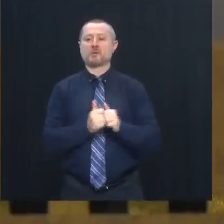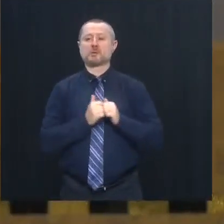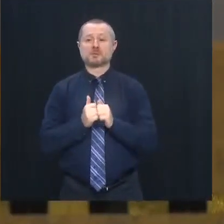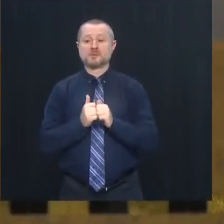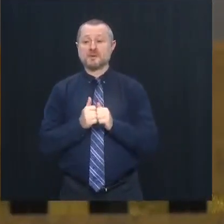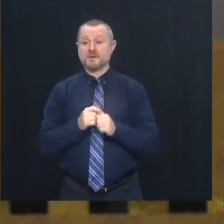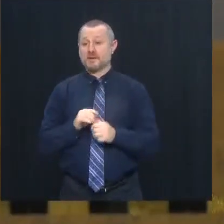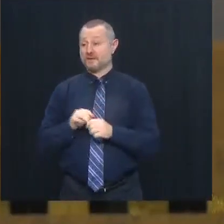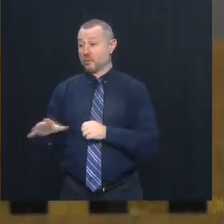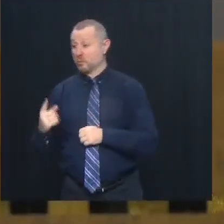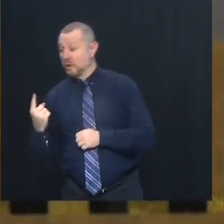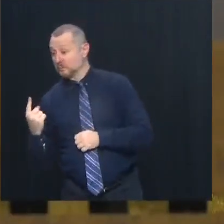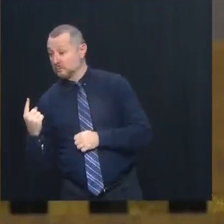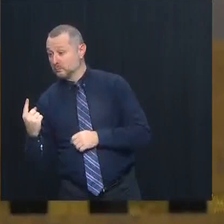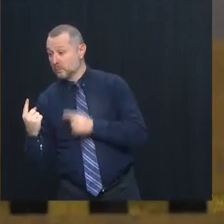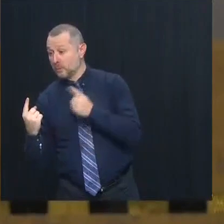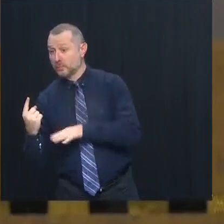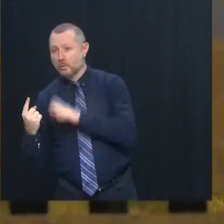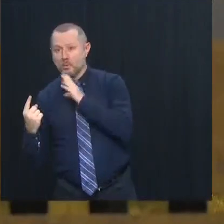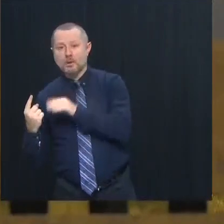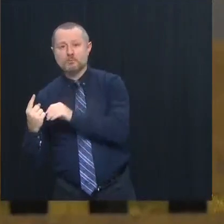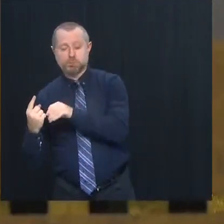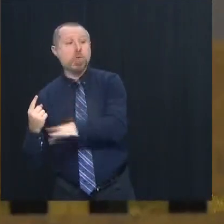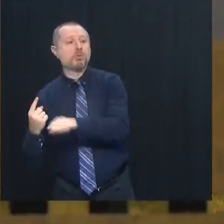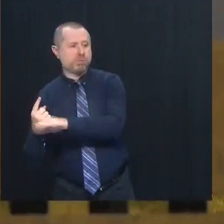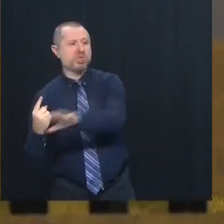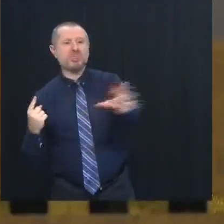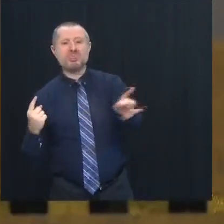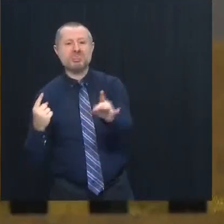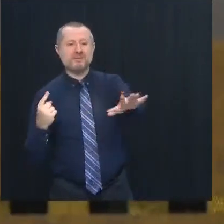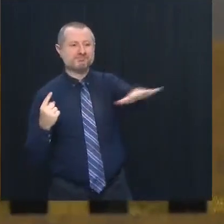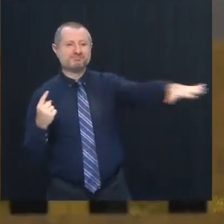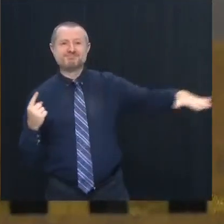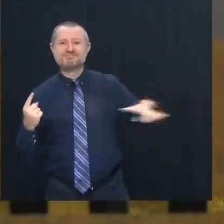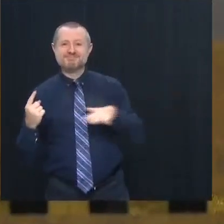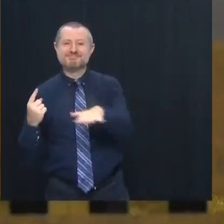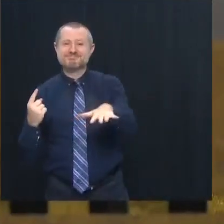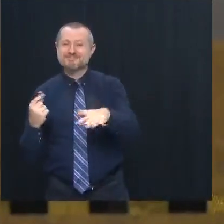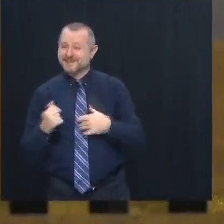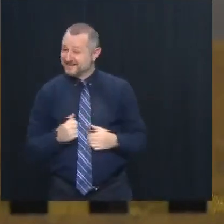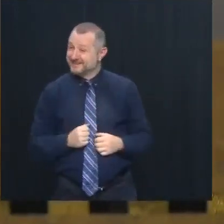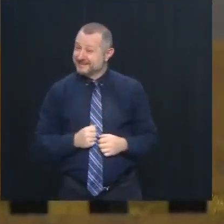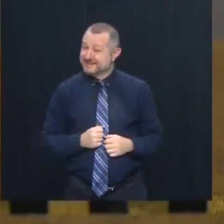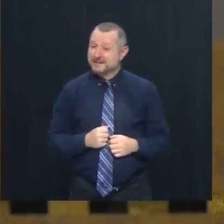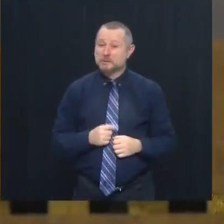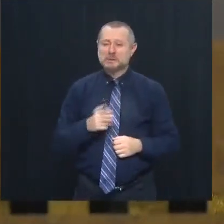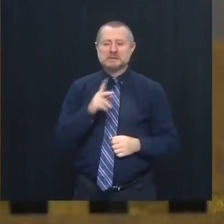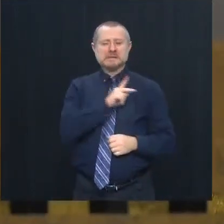AS DOCTOR KING SAID WE HAVE CORDONED AN INESCAPABLE --